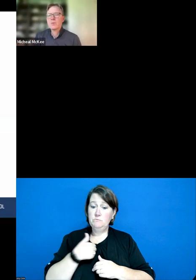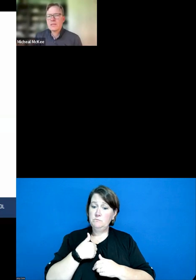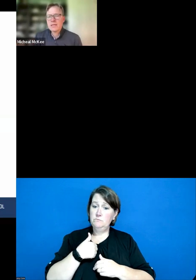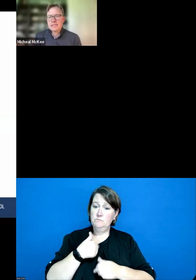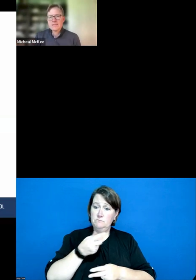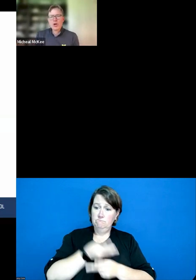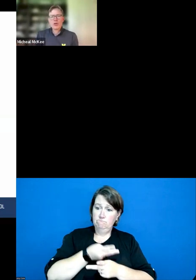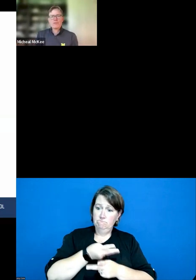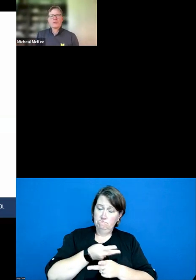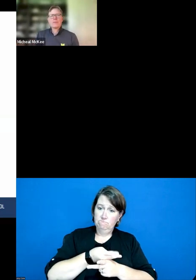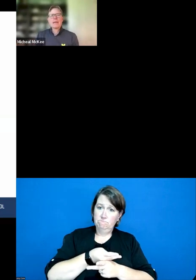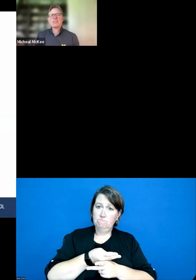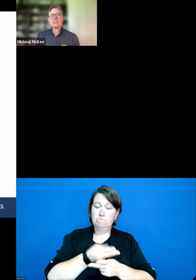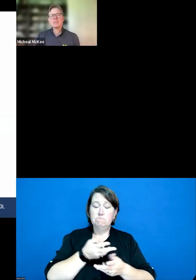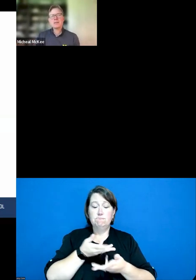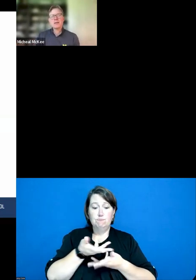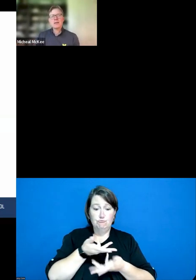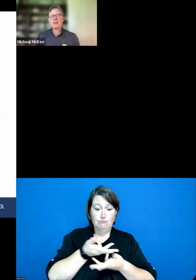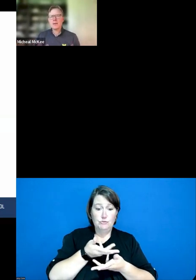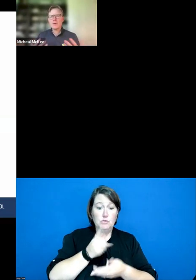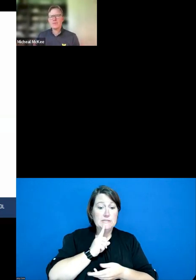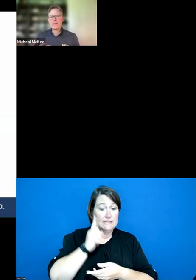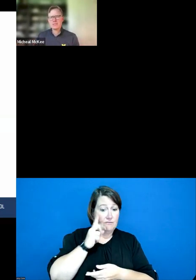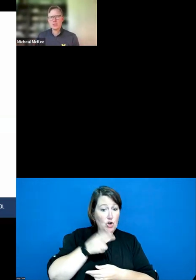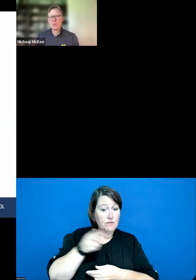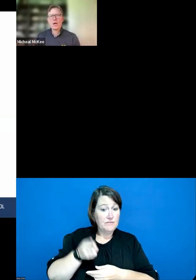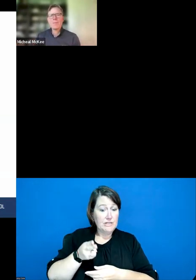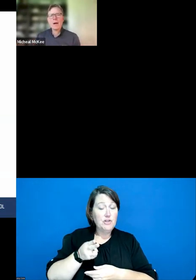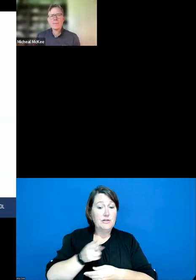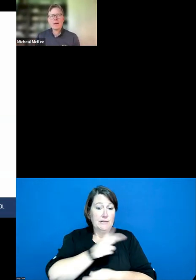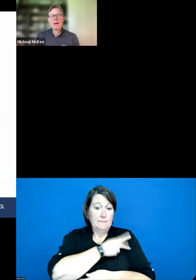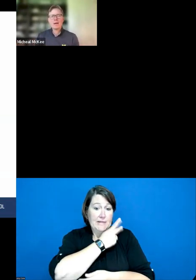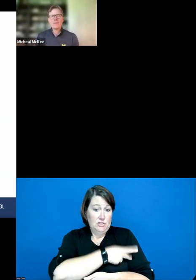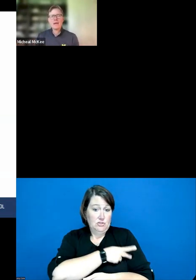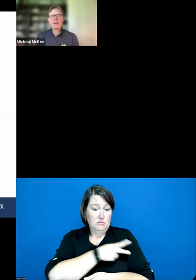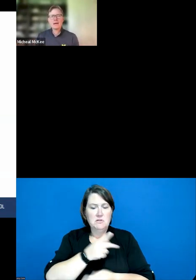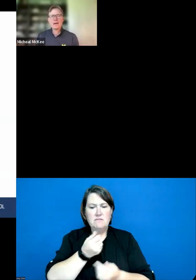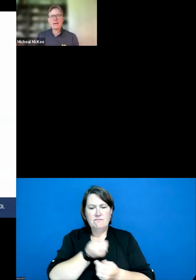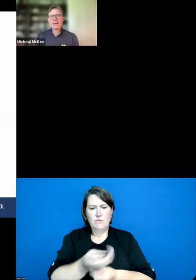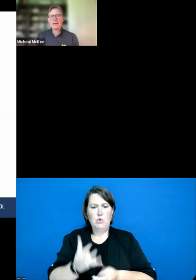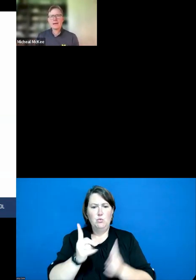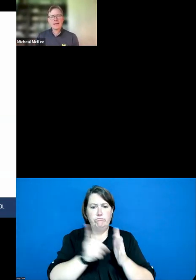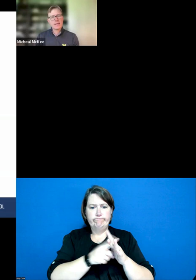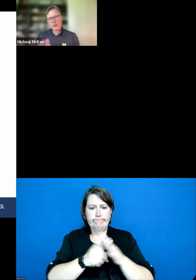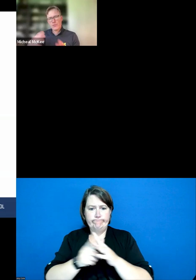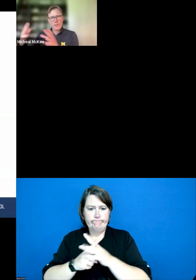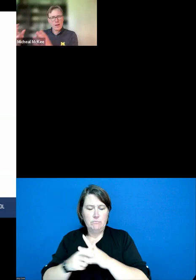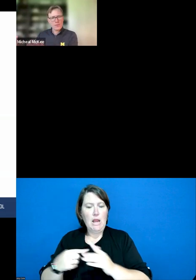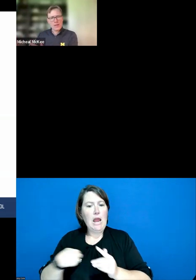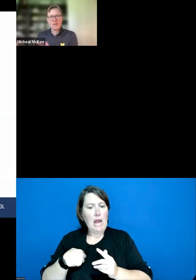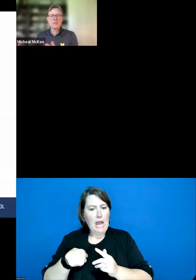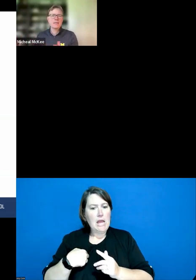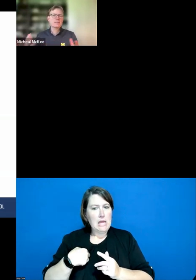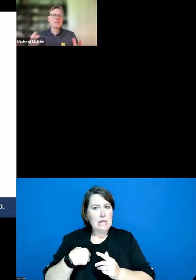with the definite hard of hearing patients, a number of things do come up that I hear from other colleagues